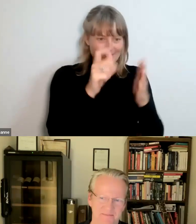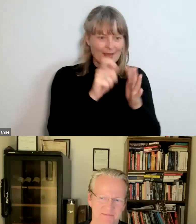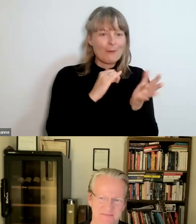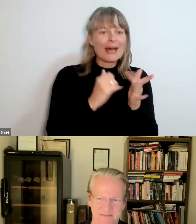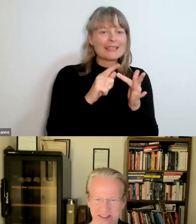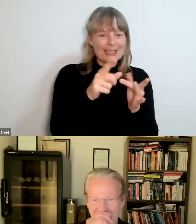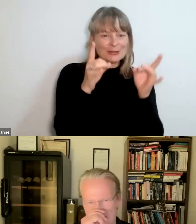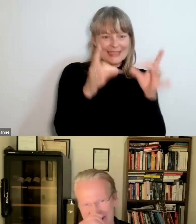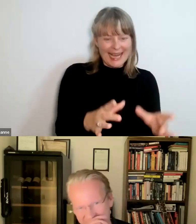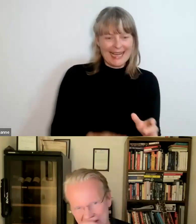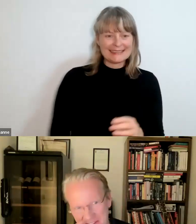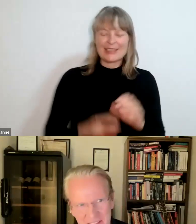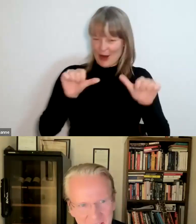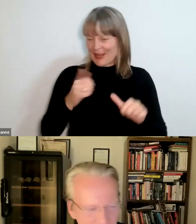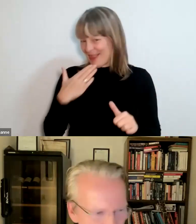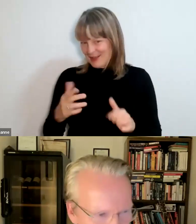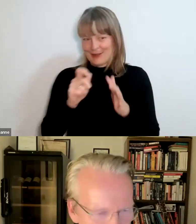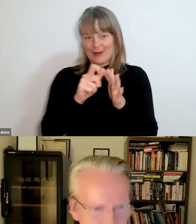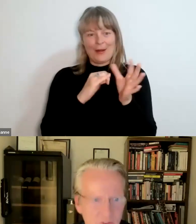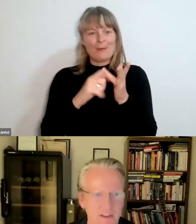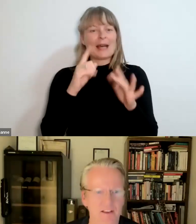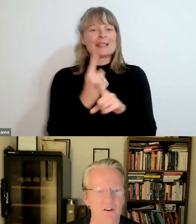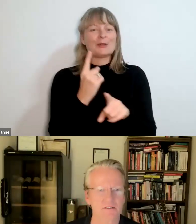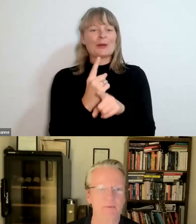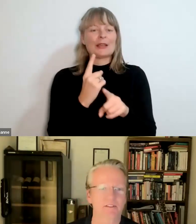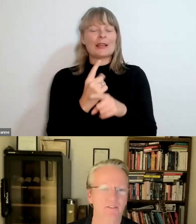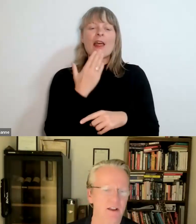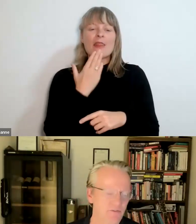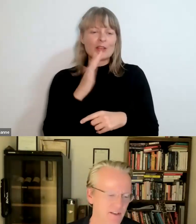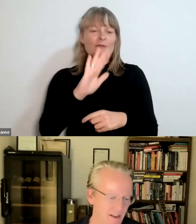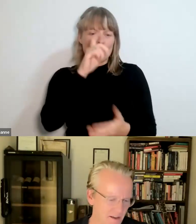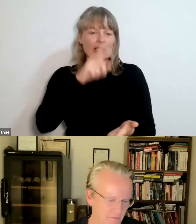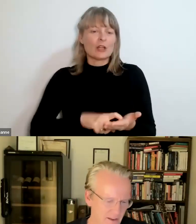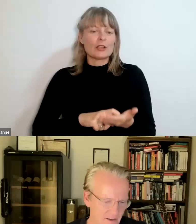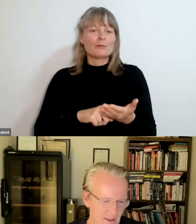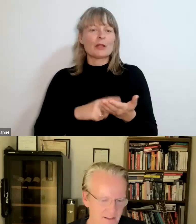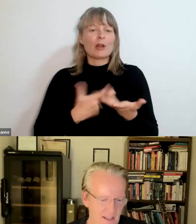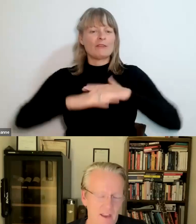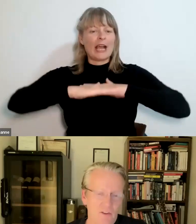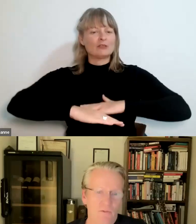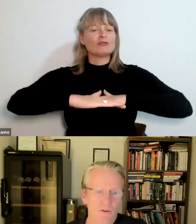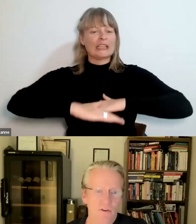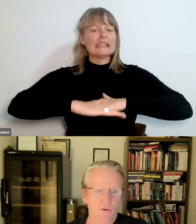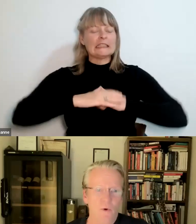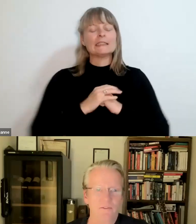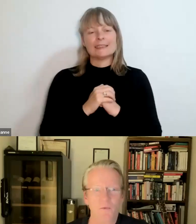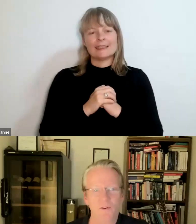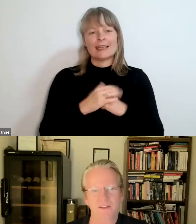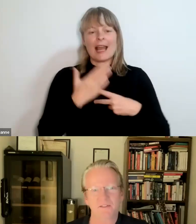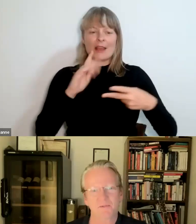big questions. First of all, why do you think we need to reinvent schools, and what does this actually look like? Who would